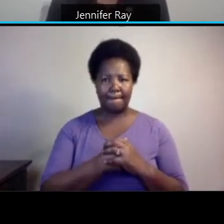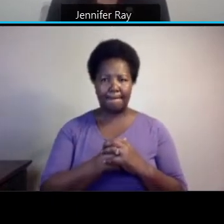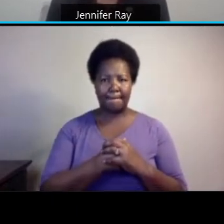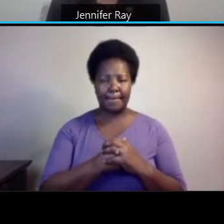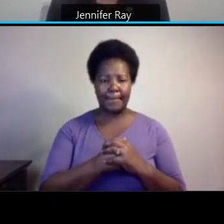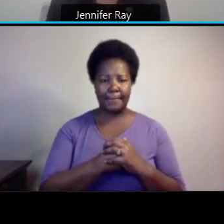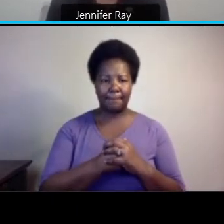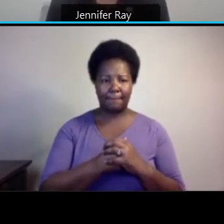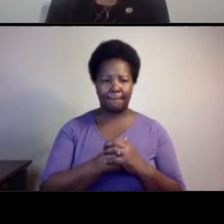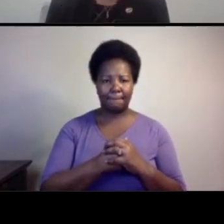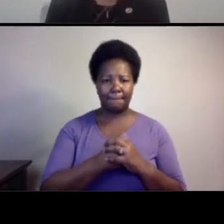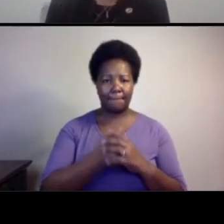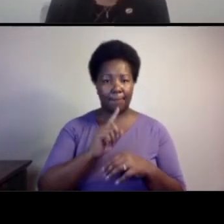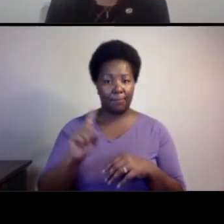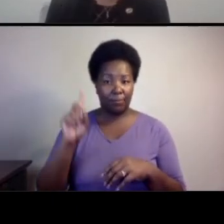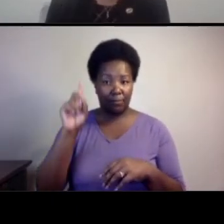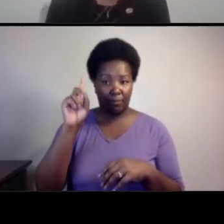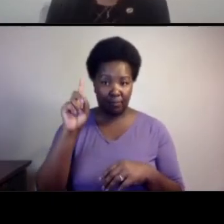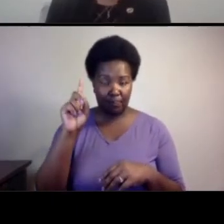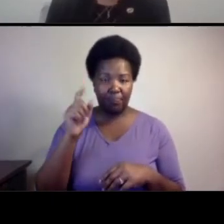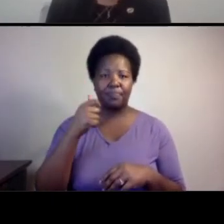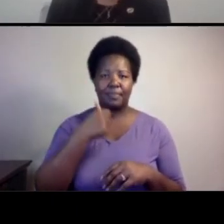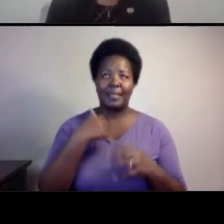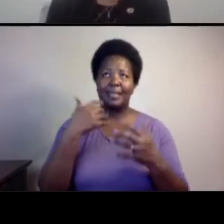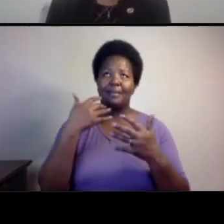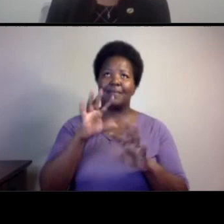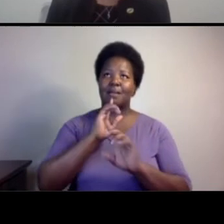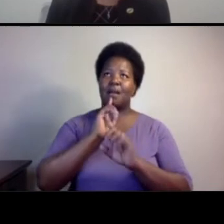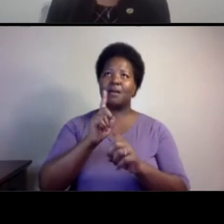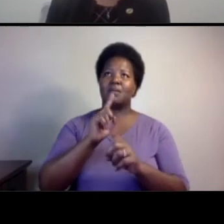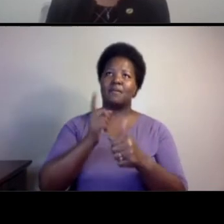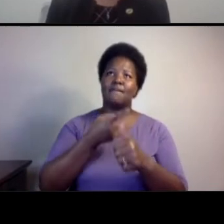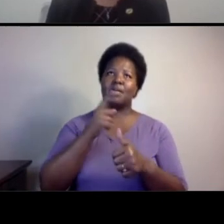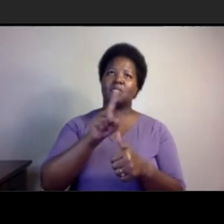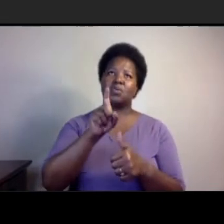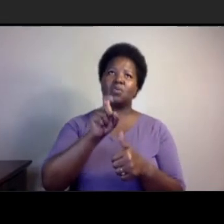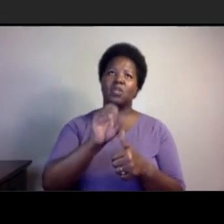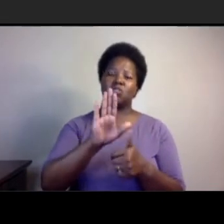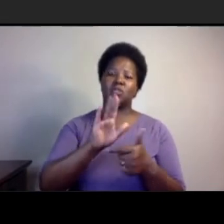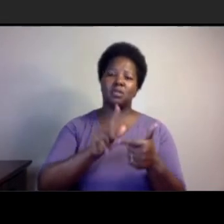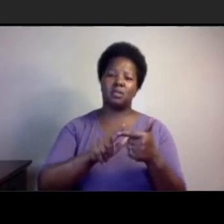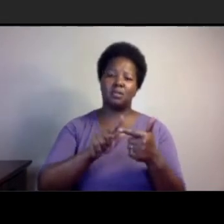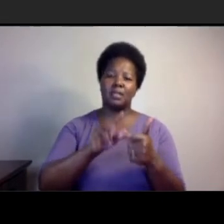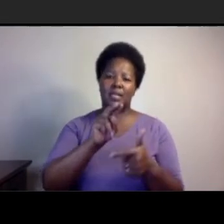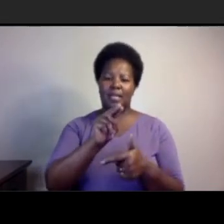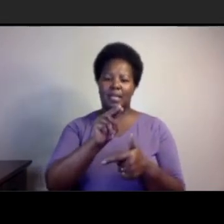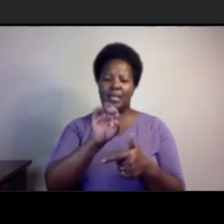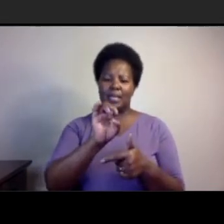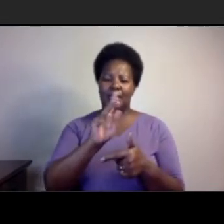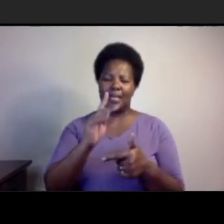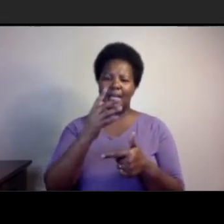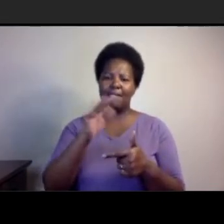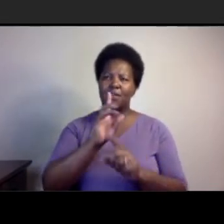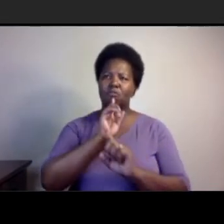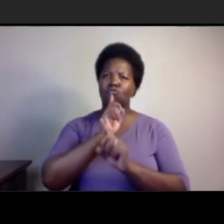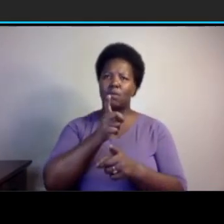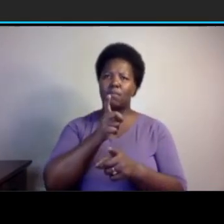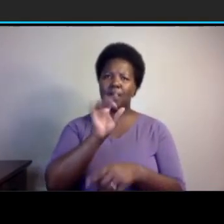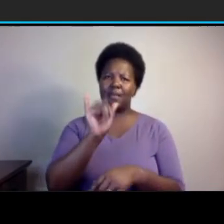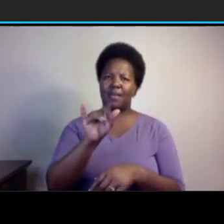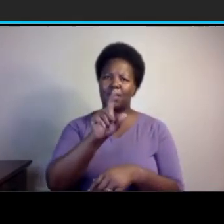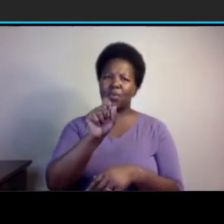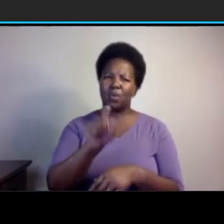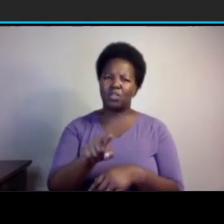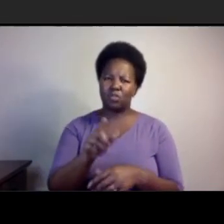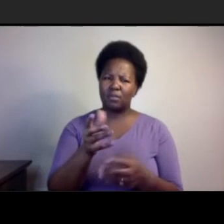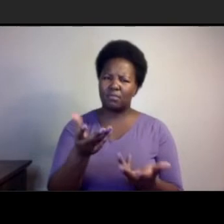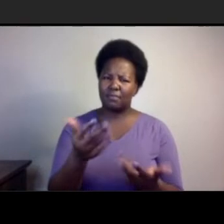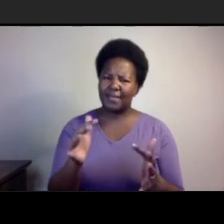that was the first question and i thought nick provided reply to that question